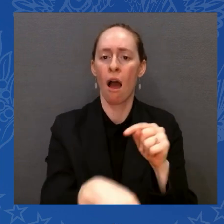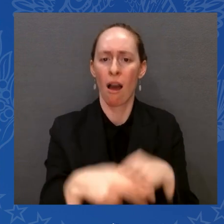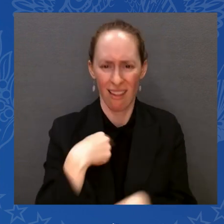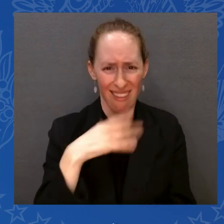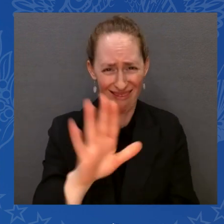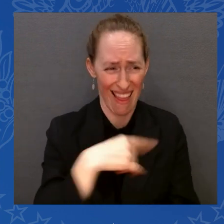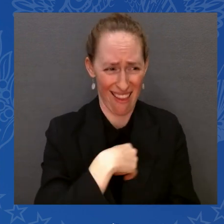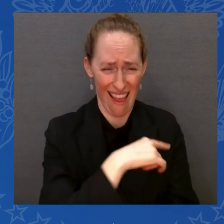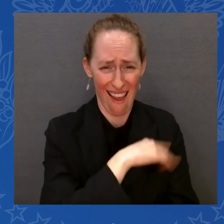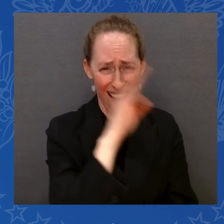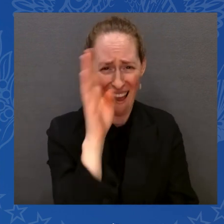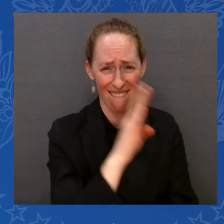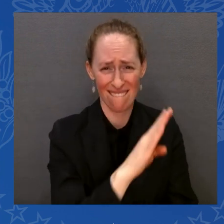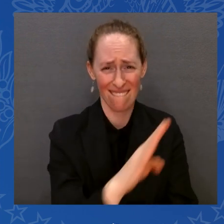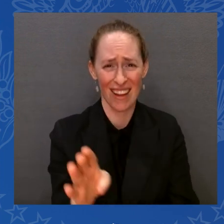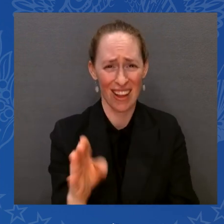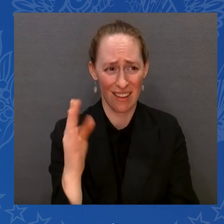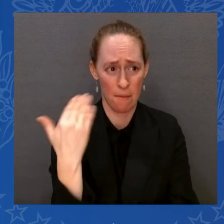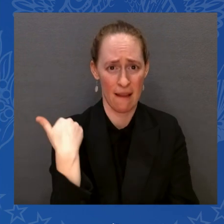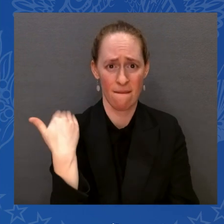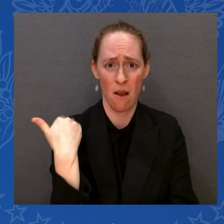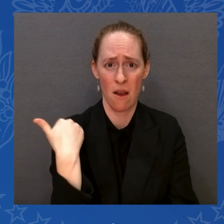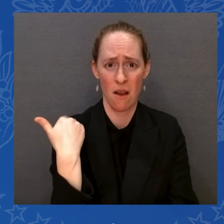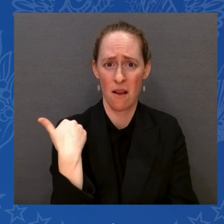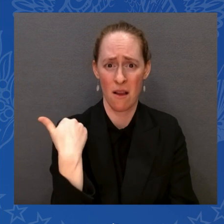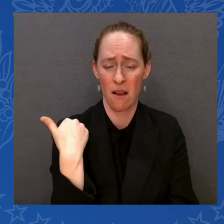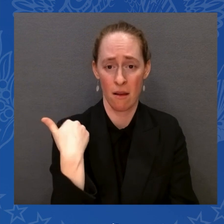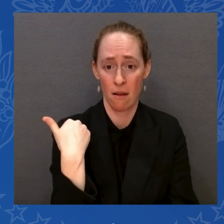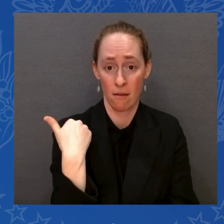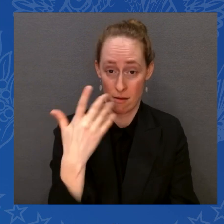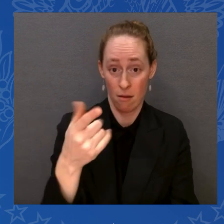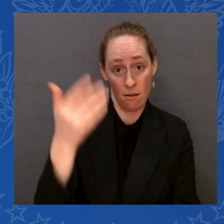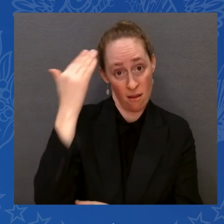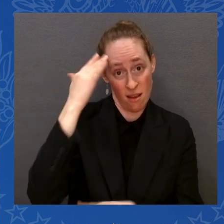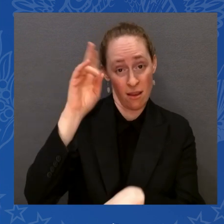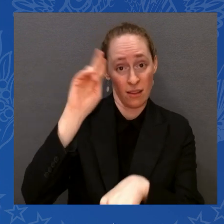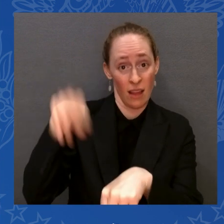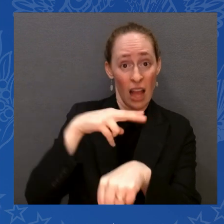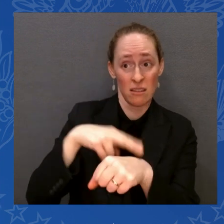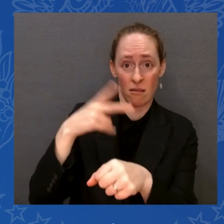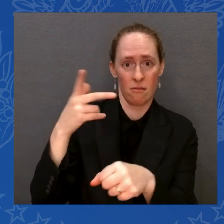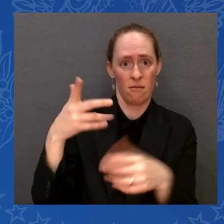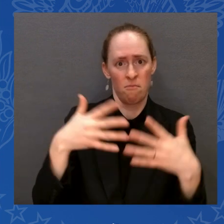Everybody thinks it's like what we spend this year versus last. The national debt is the total debt